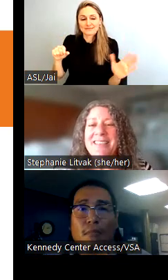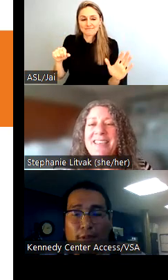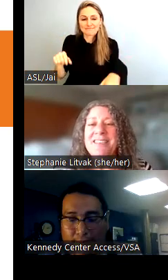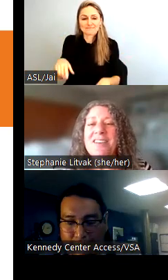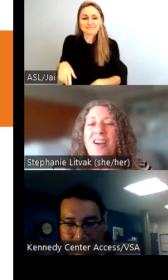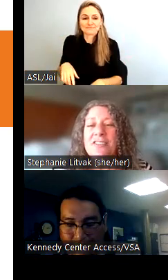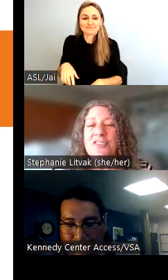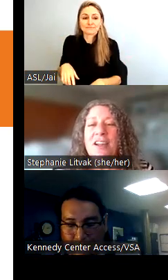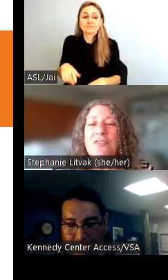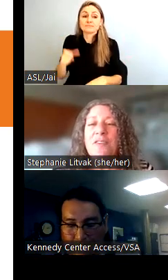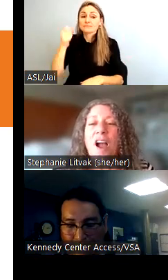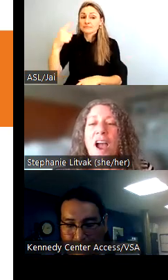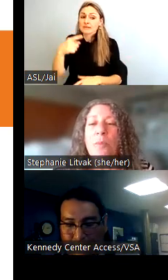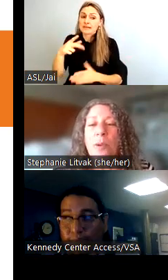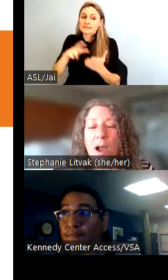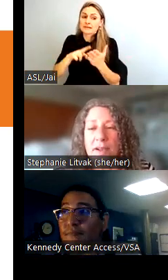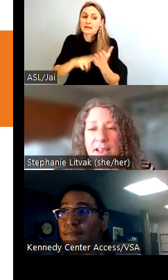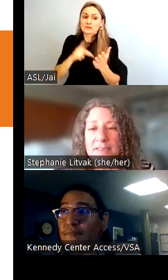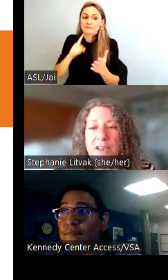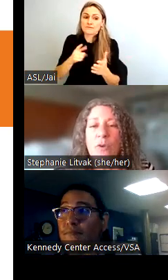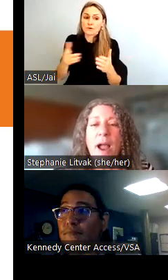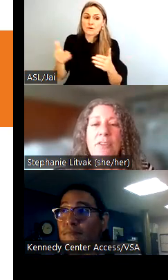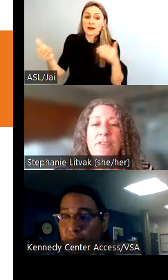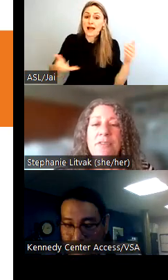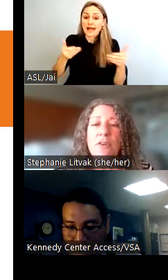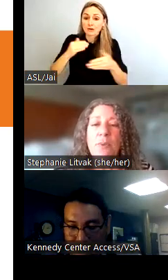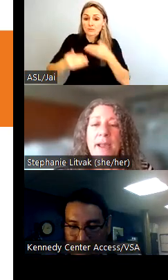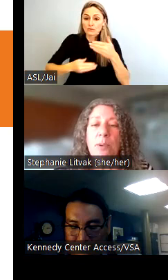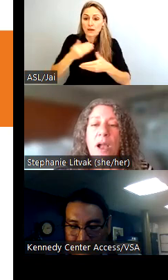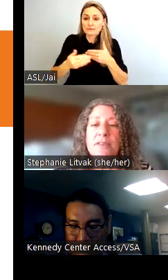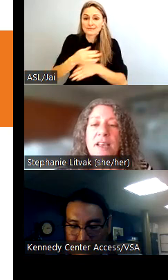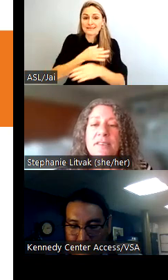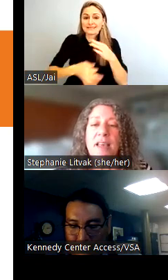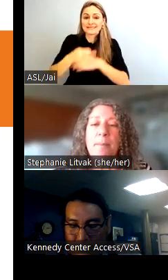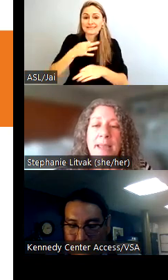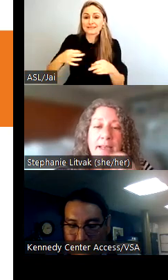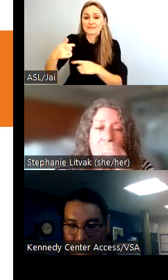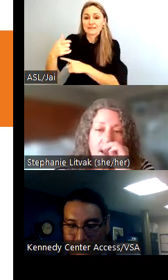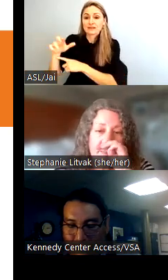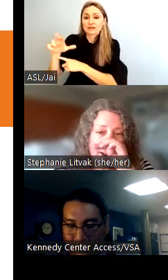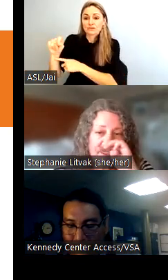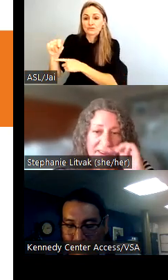This is a contract for hire process, rather than the grant process that many nonprofit